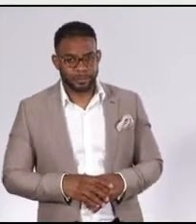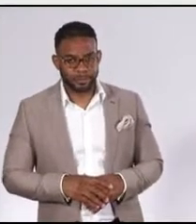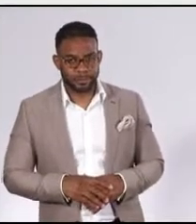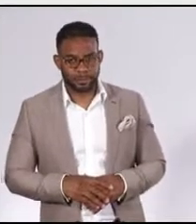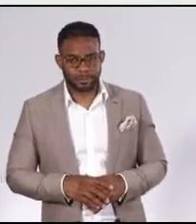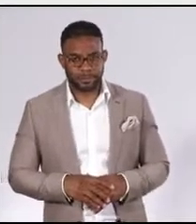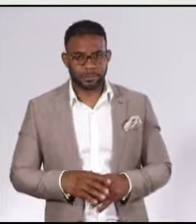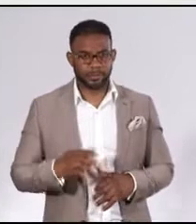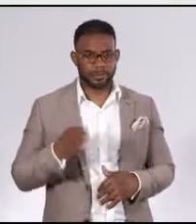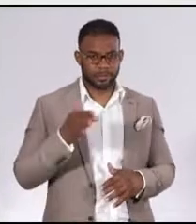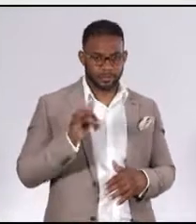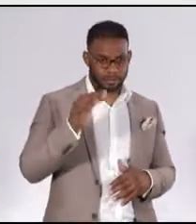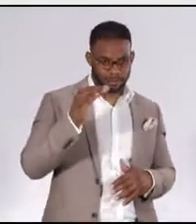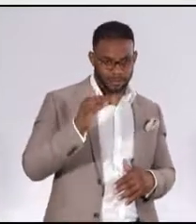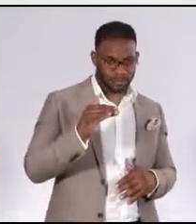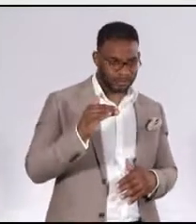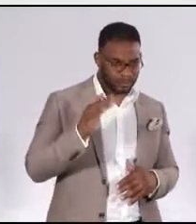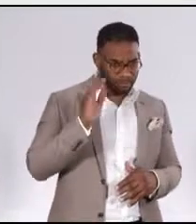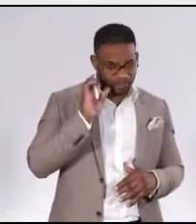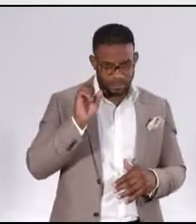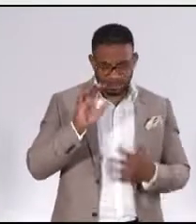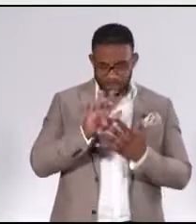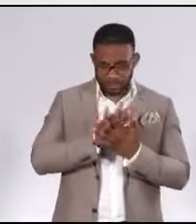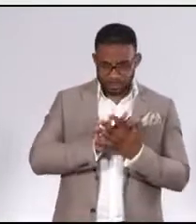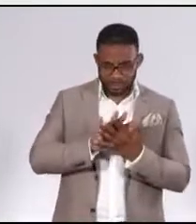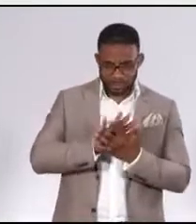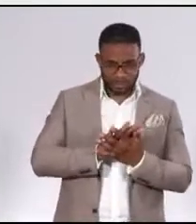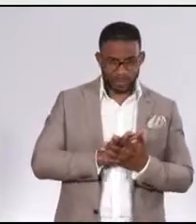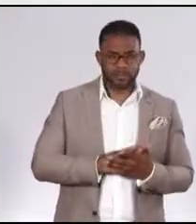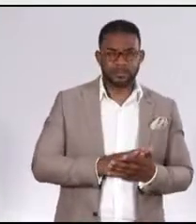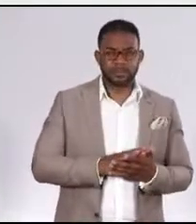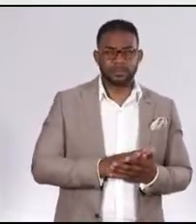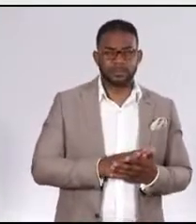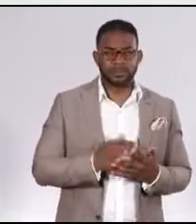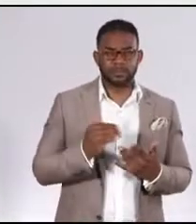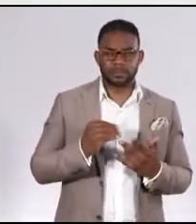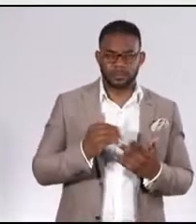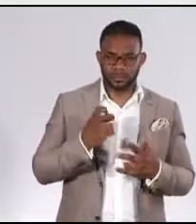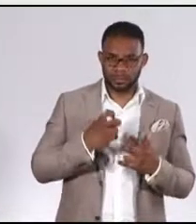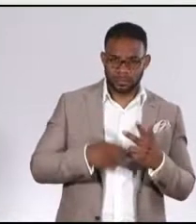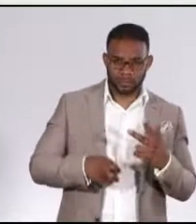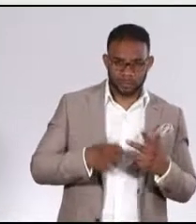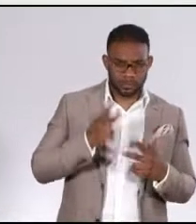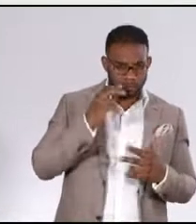After that, it's looking like sounds being muffled, followed by difficulty hearing higher pitch sounds,